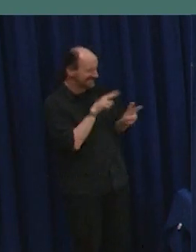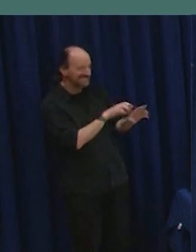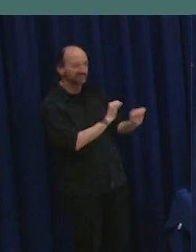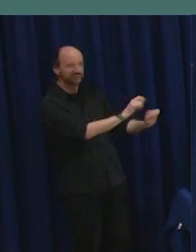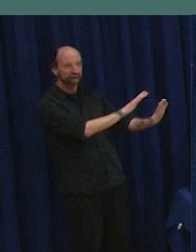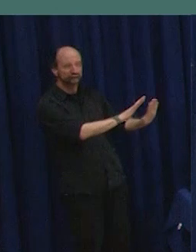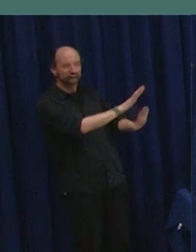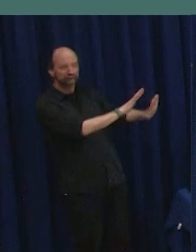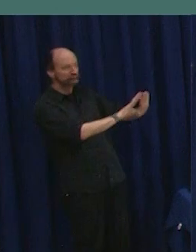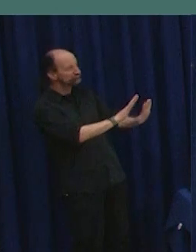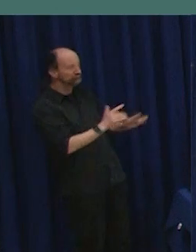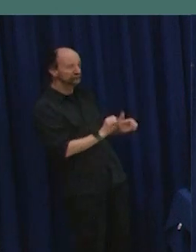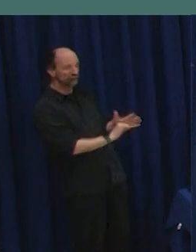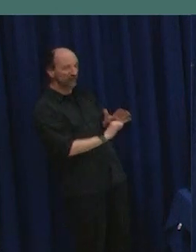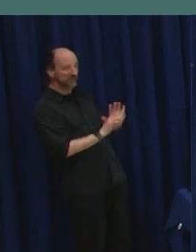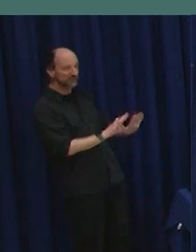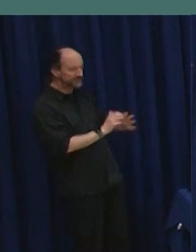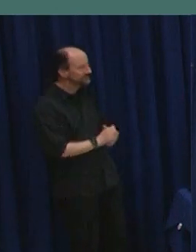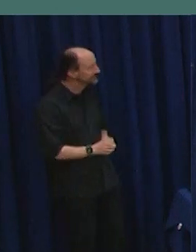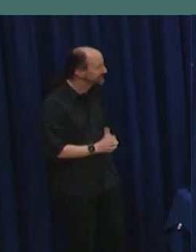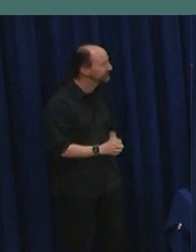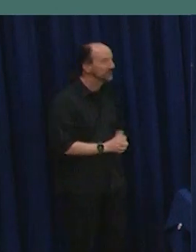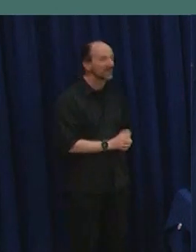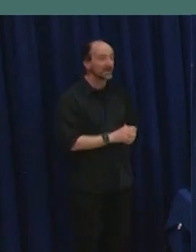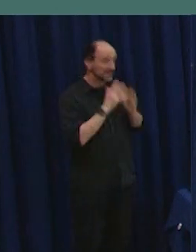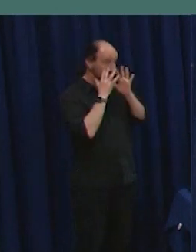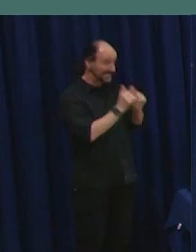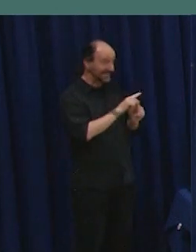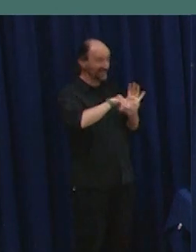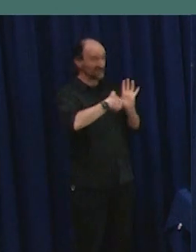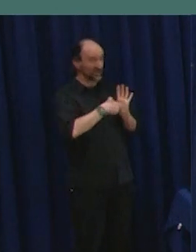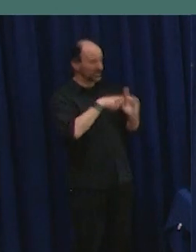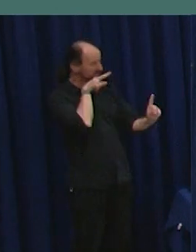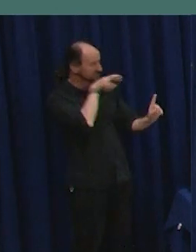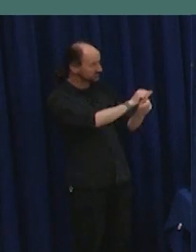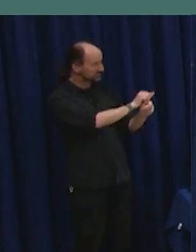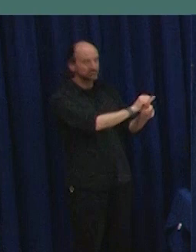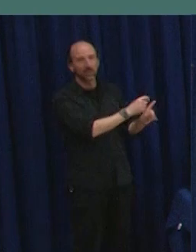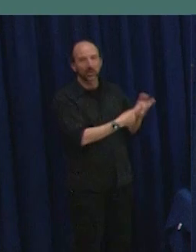very common. But the testing isn't just for the diagnosis, it also shows how bad that person's